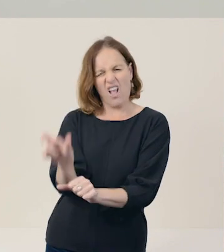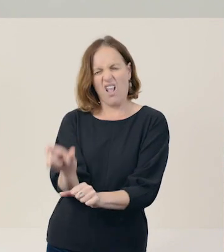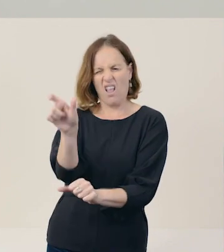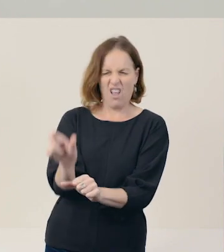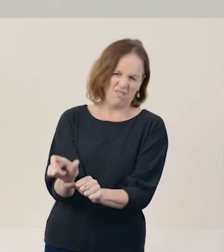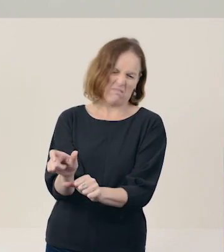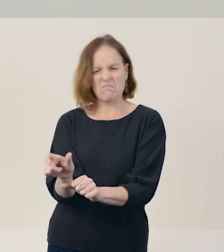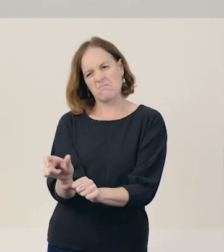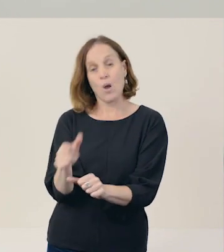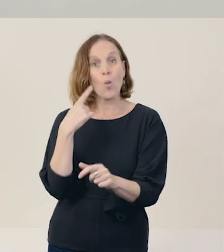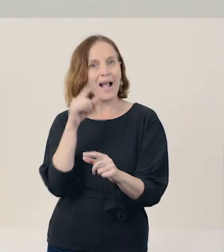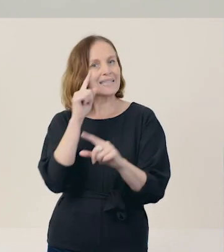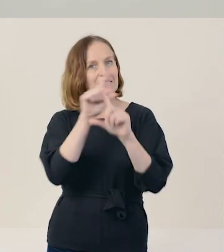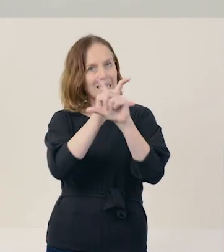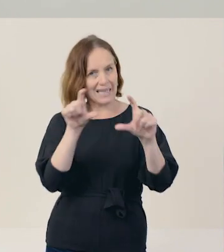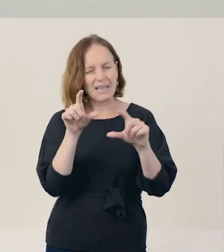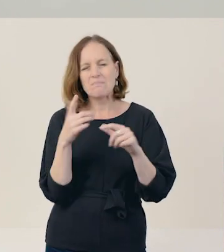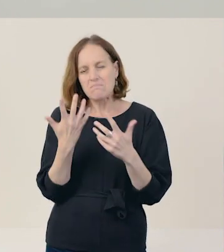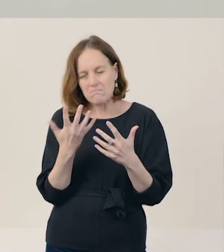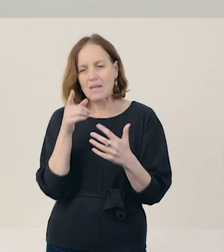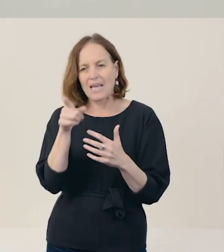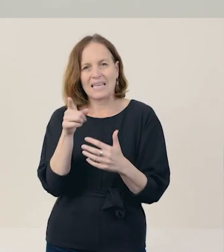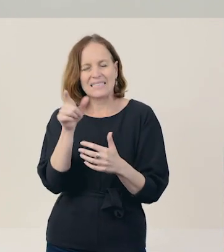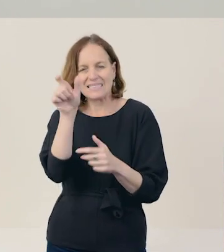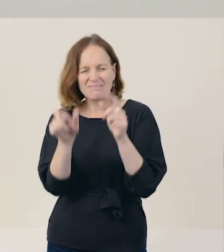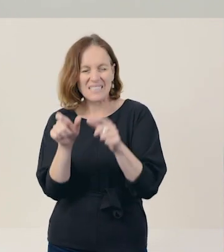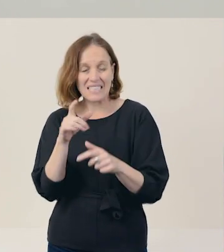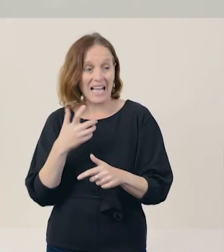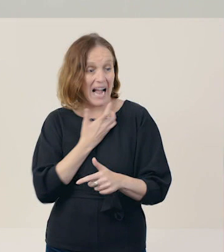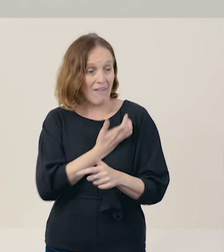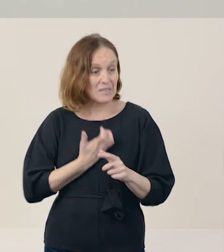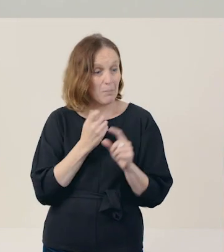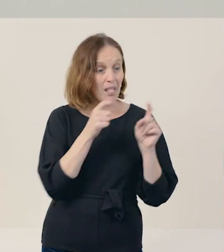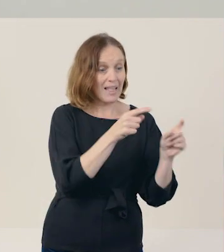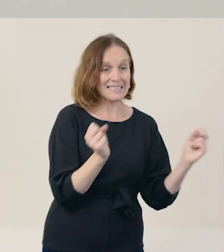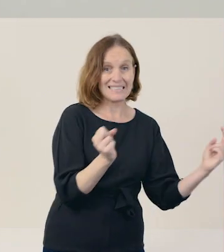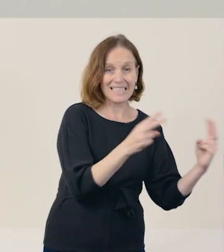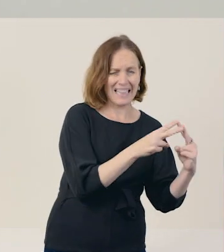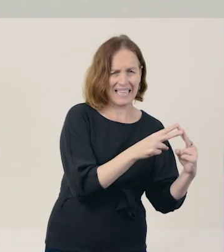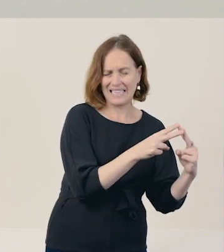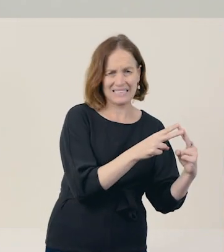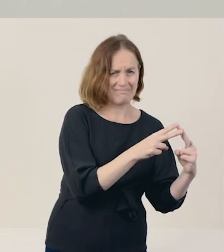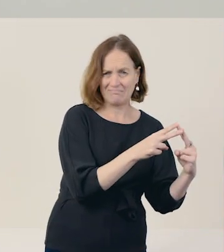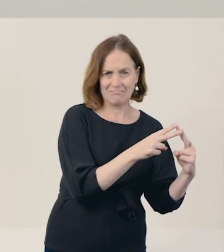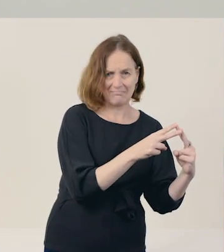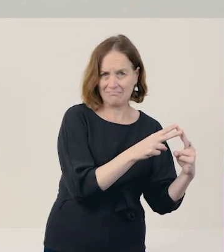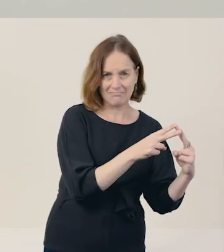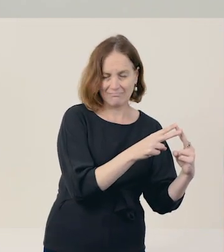It is in the orientation, where we get a sense of his character, and how comfortable he is with himself, and his place in Sydney.